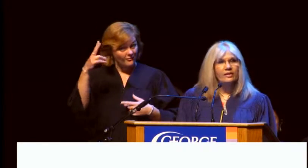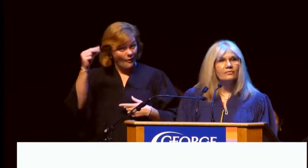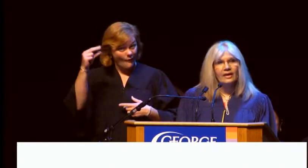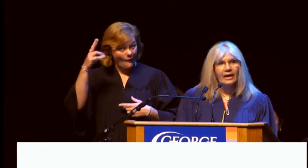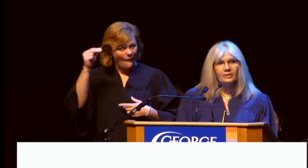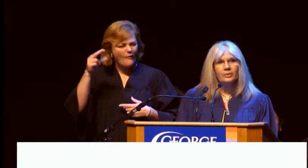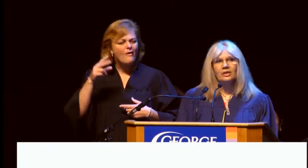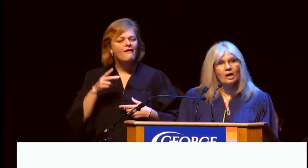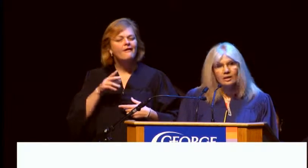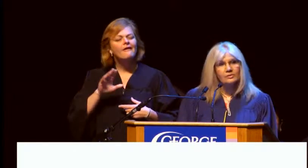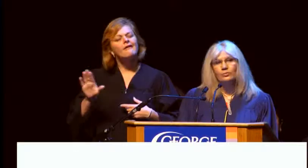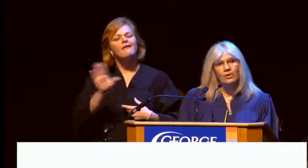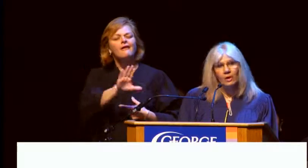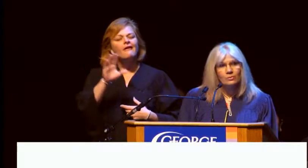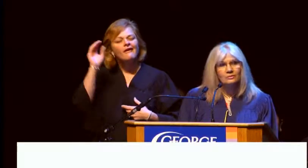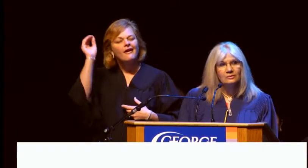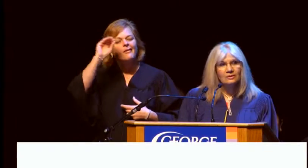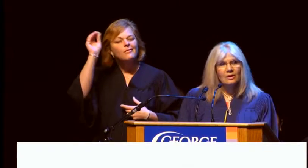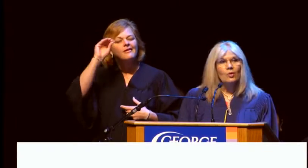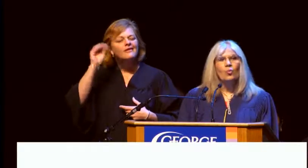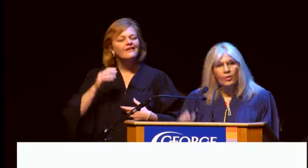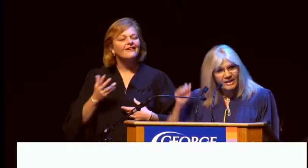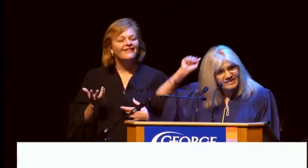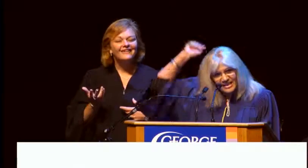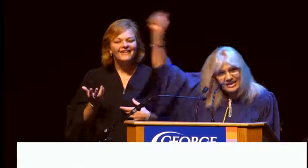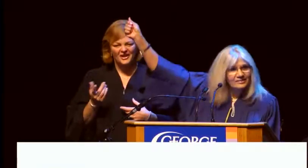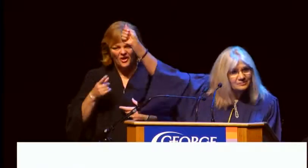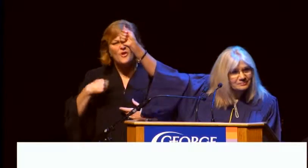OF THAT BECAUSE, YOU KNOW, WE DID IT!